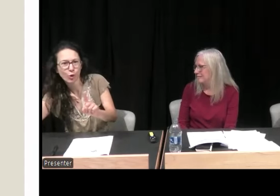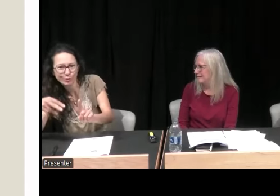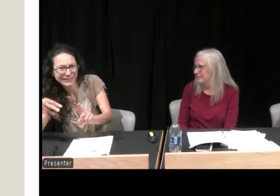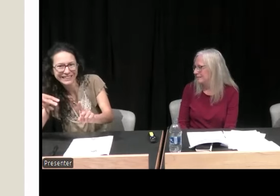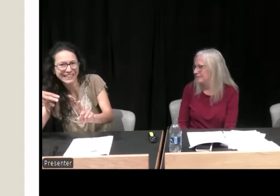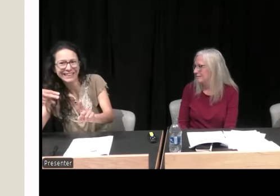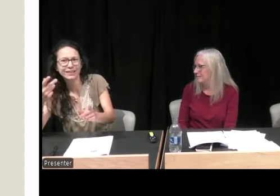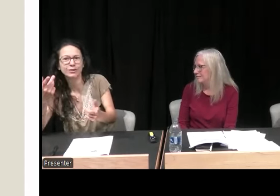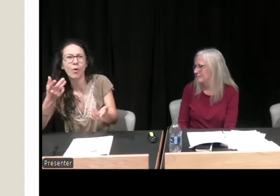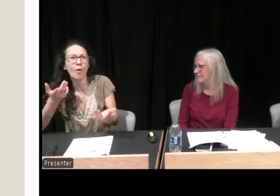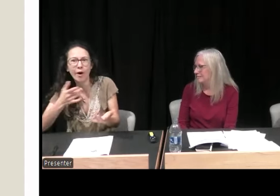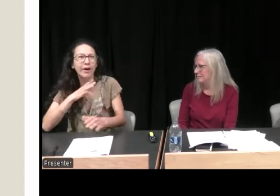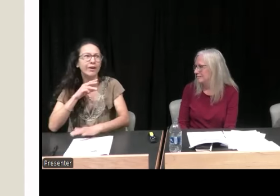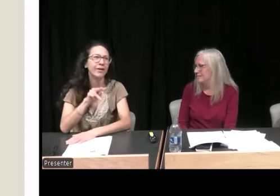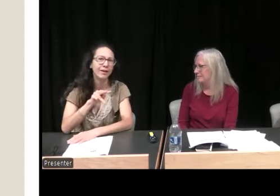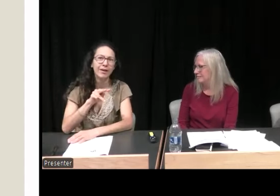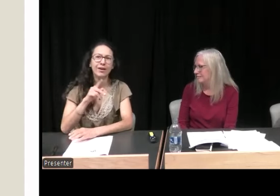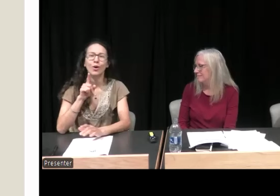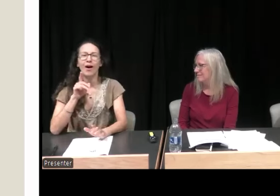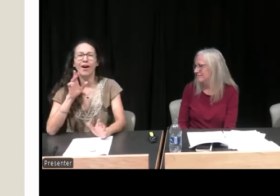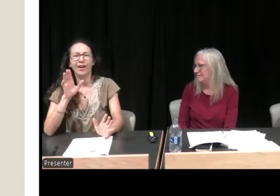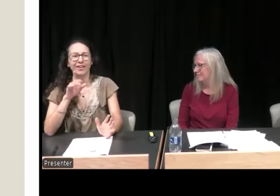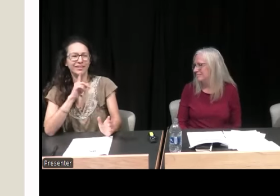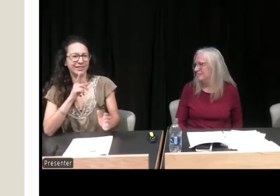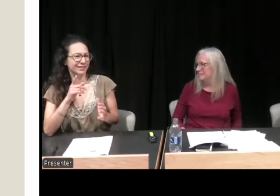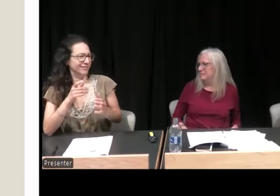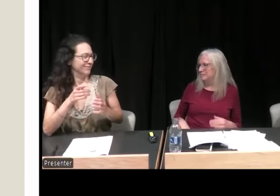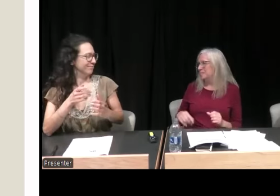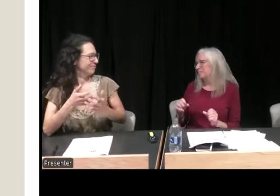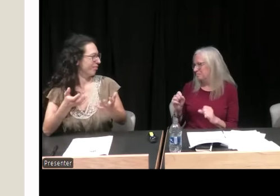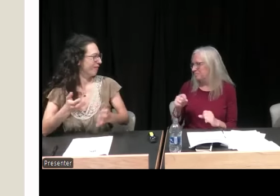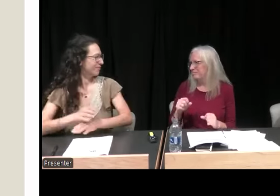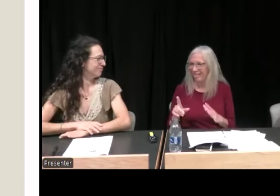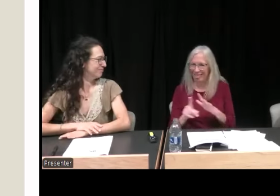by other participants because it's just not easy to see all of the screens at once and based on